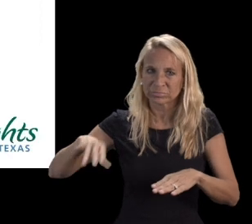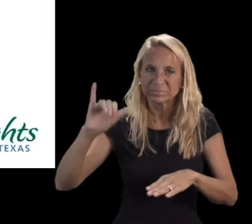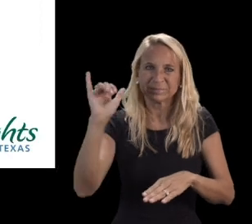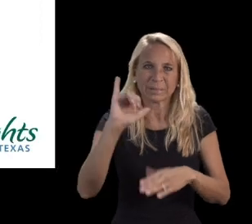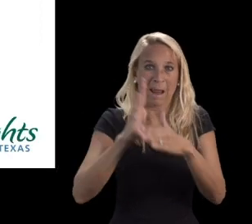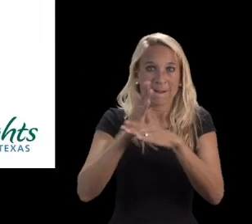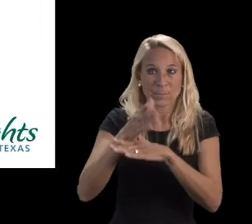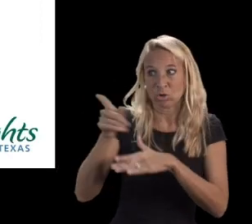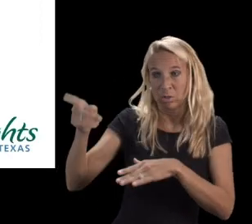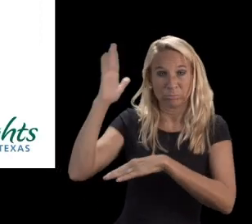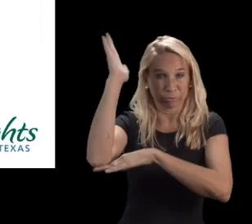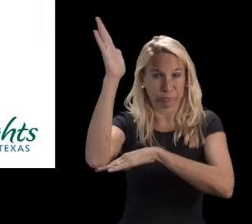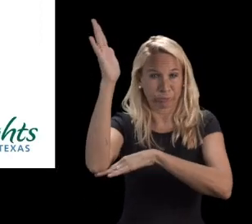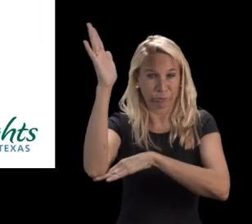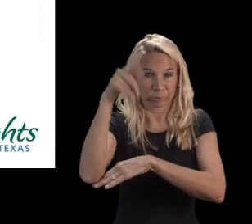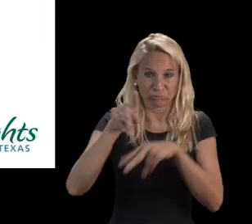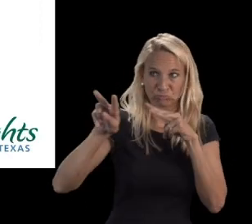argument, you have that right as well.